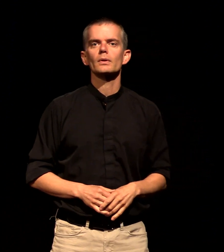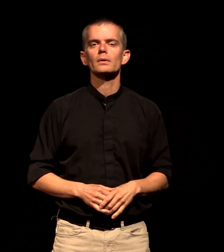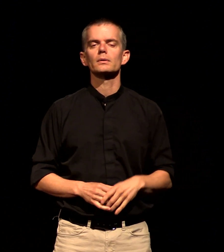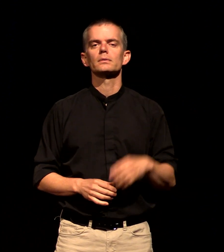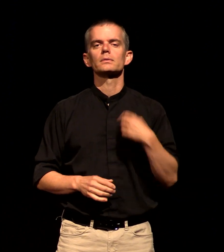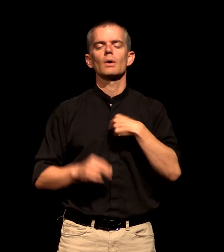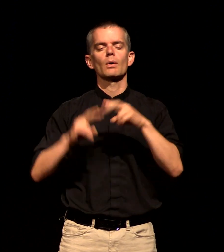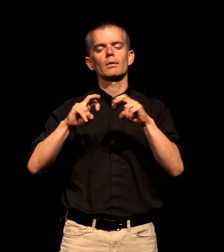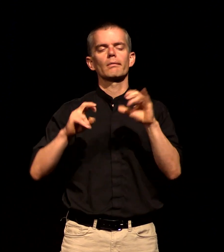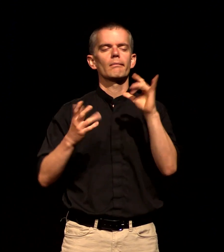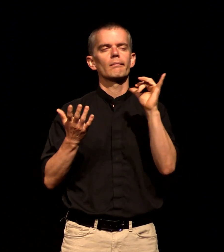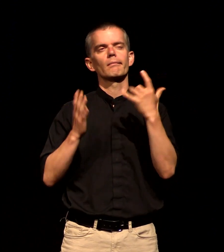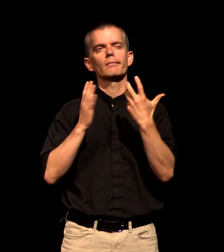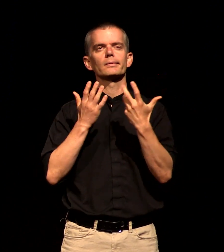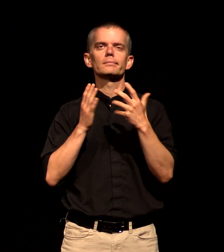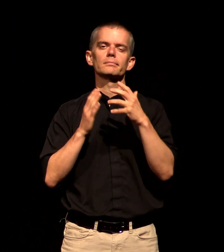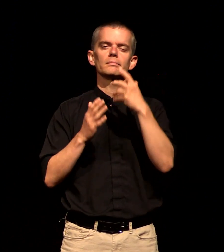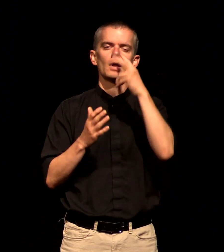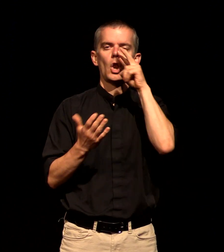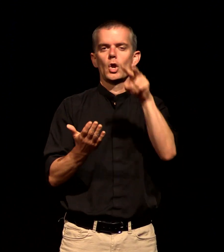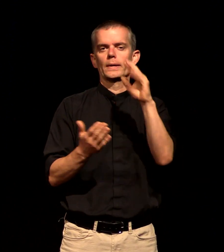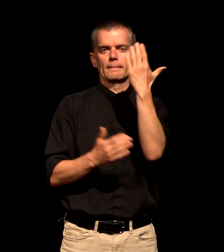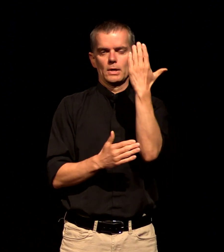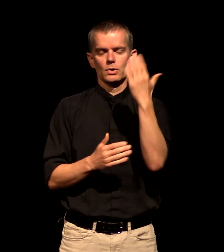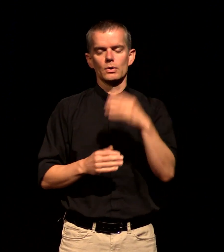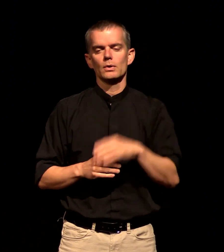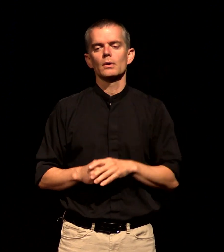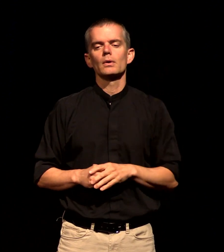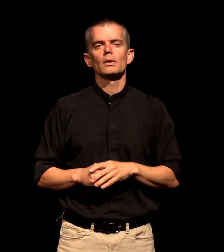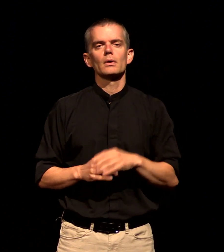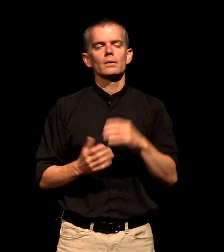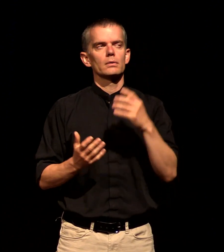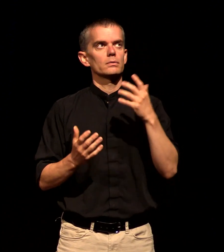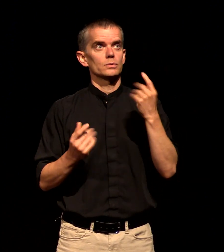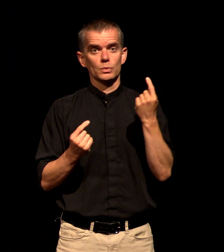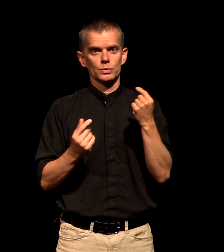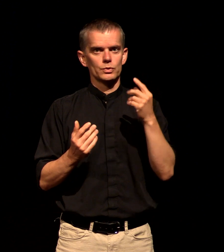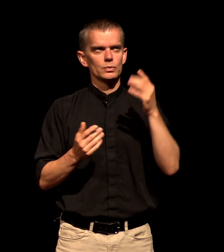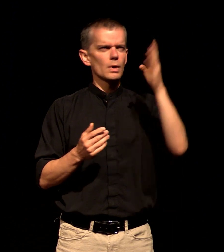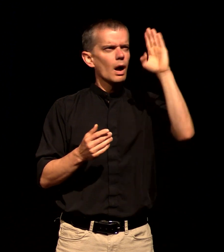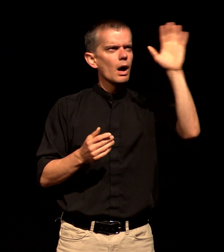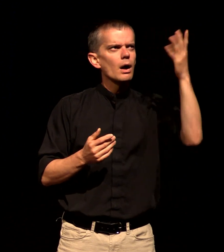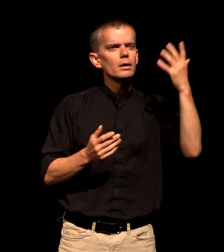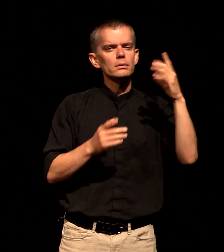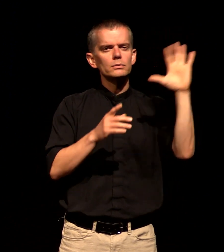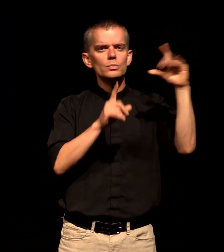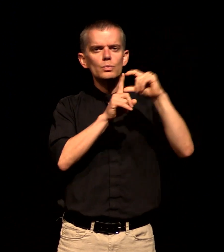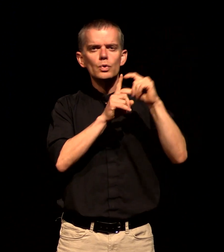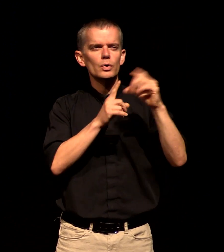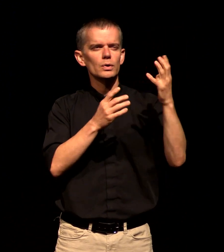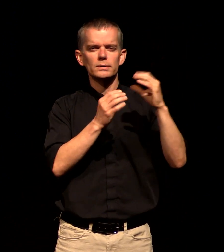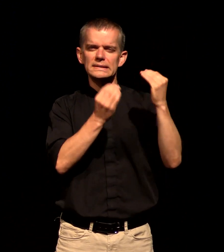what happens when pain comes our way. But we will look to God and His Word today for guidance and wisdom. I want to get us